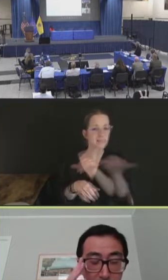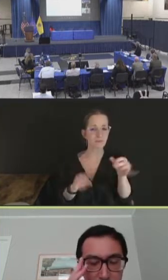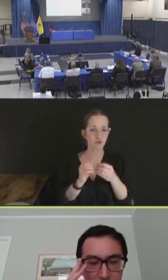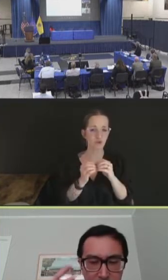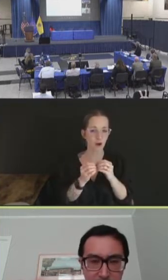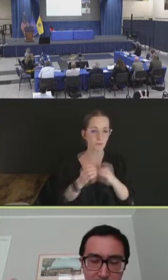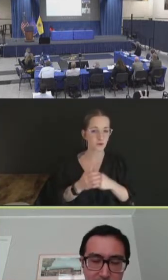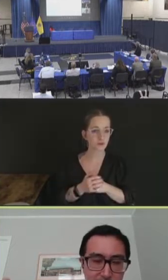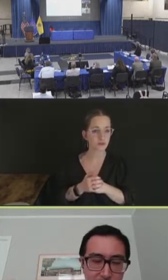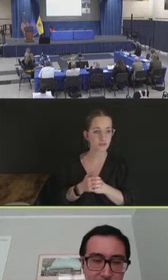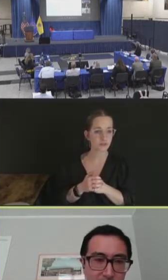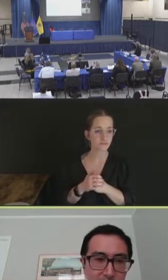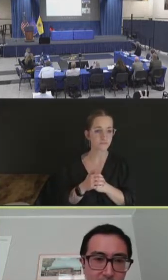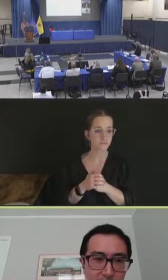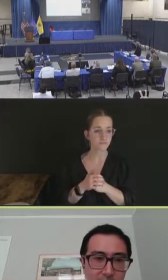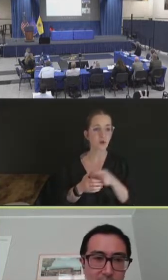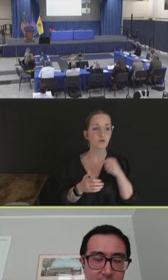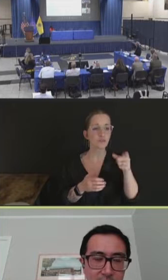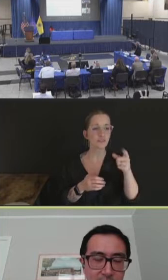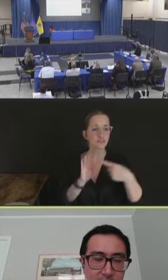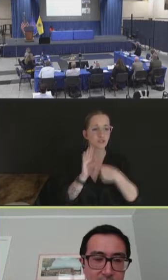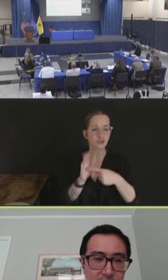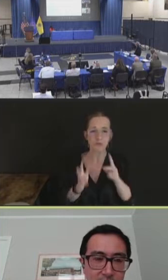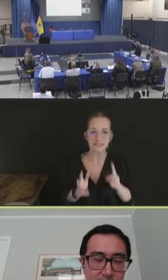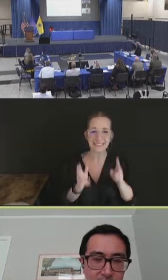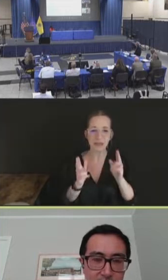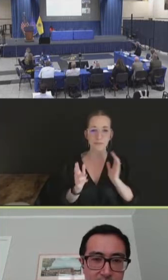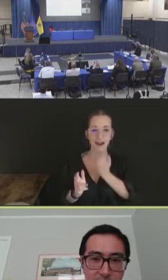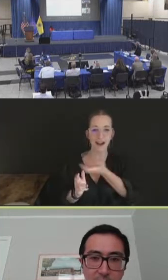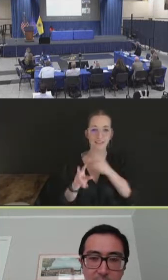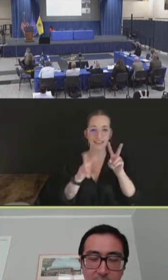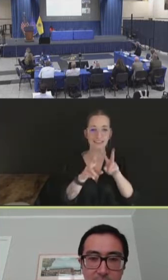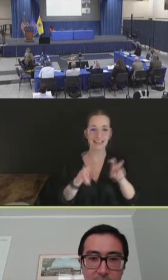showing -- it's a little snippet of our analysis at the national level for specific occupations,